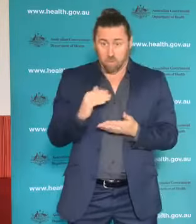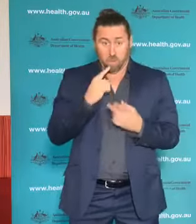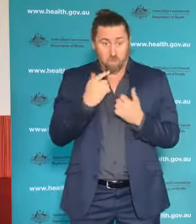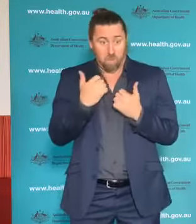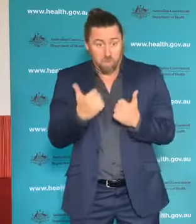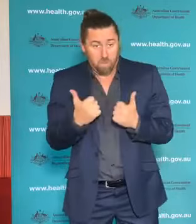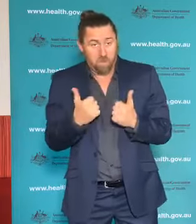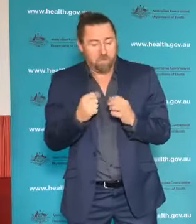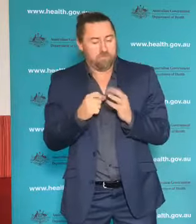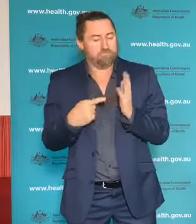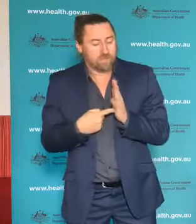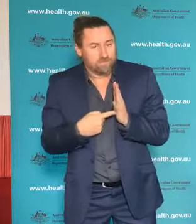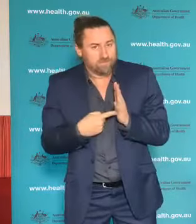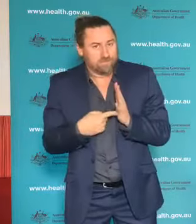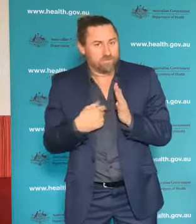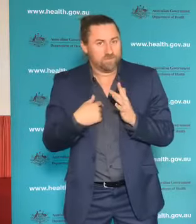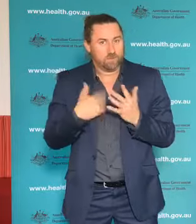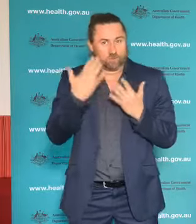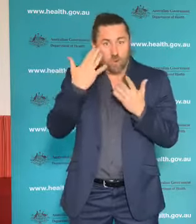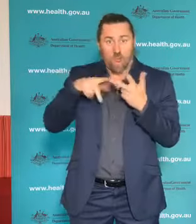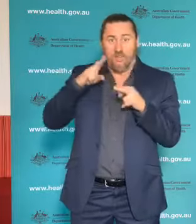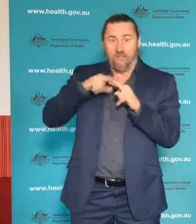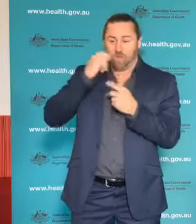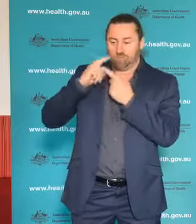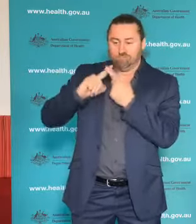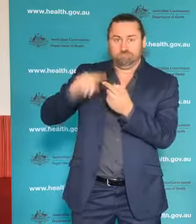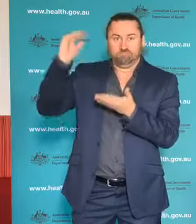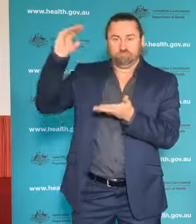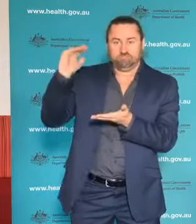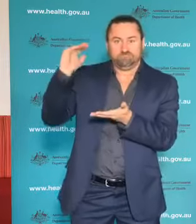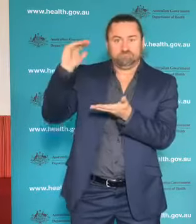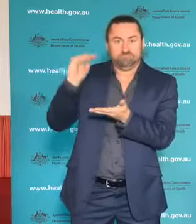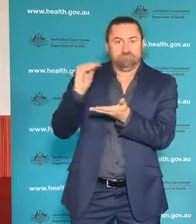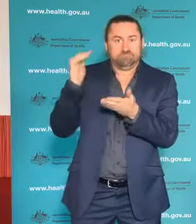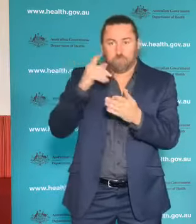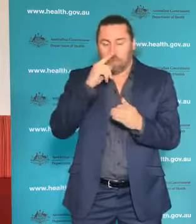of a sustained reduction in the number of cases of COVID-19.